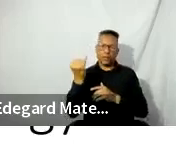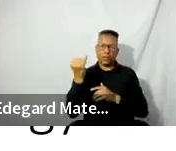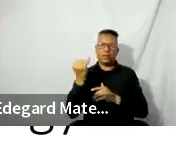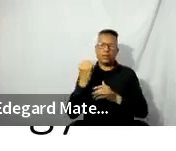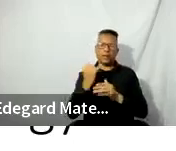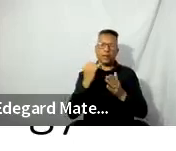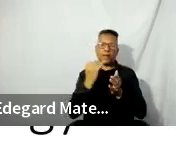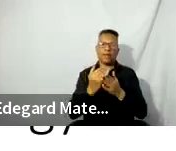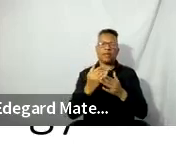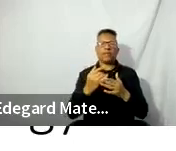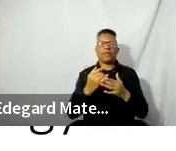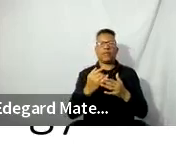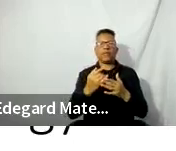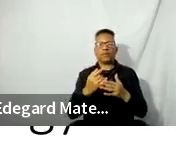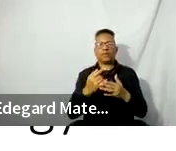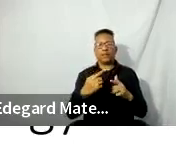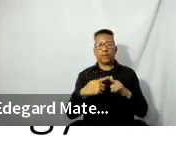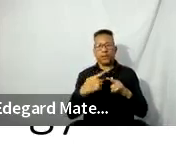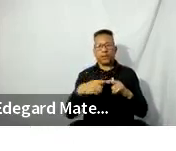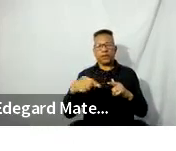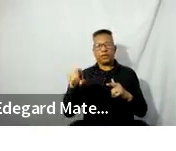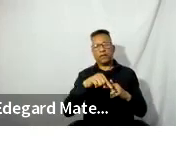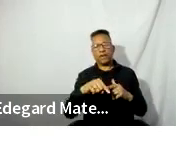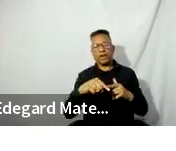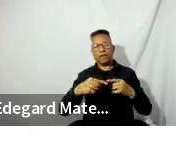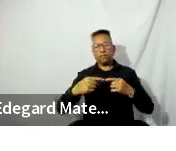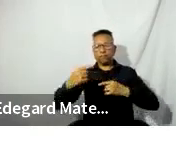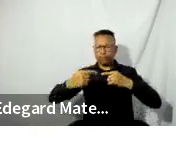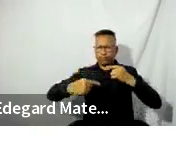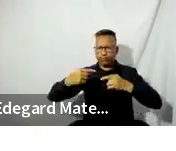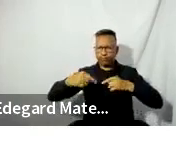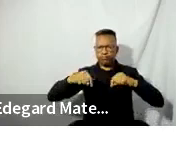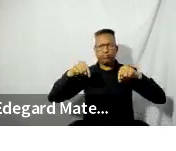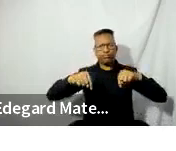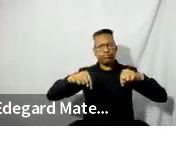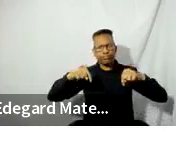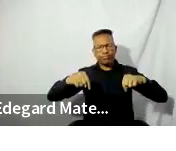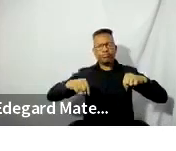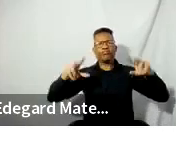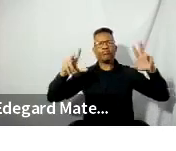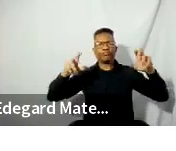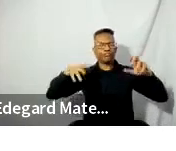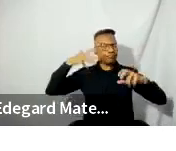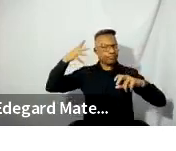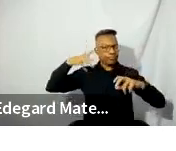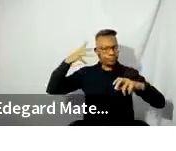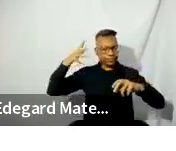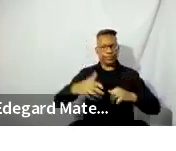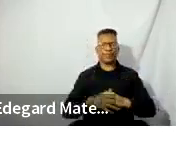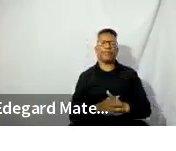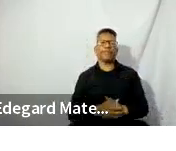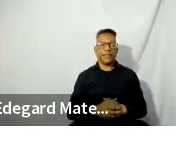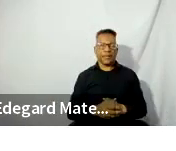significant for us and for our deliberation ations in this particular in this particular seminar series es. Now,